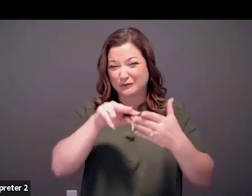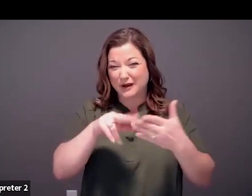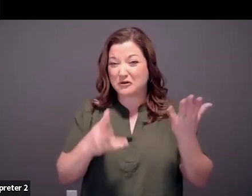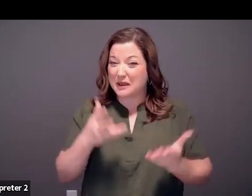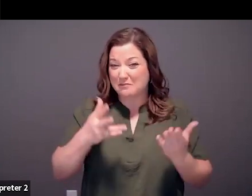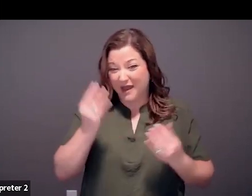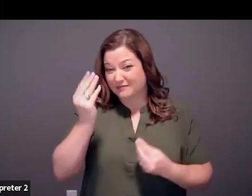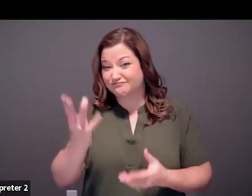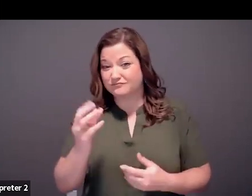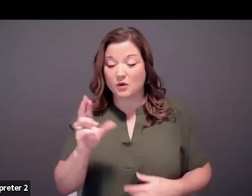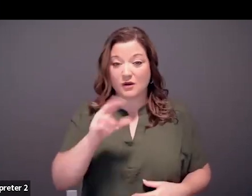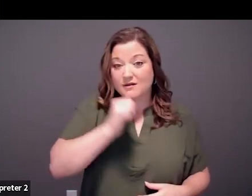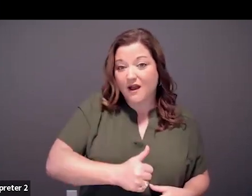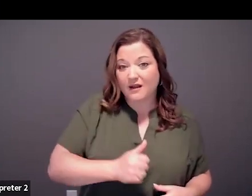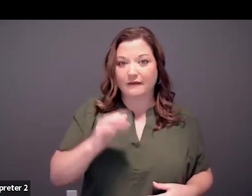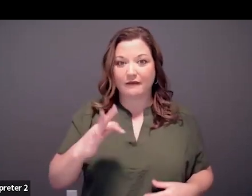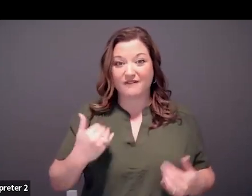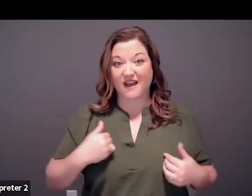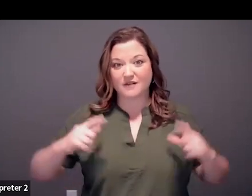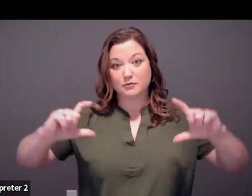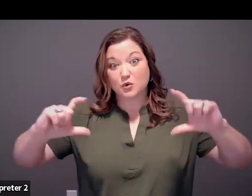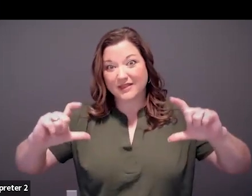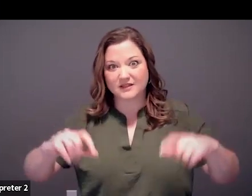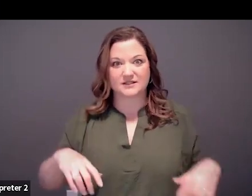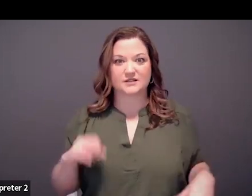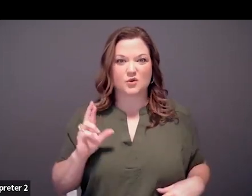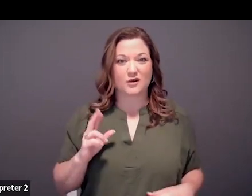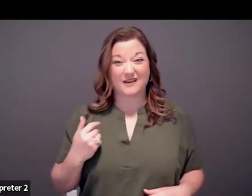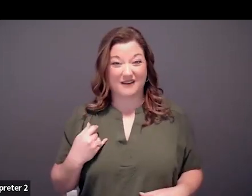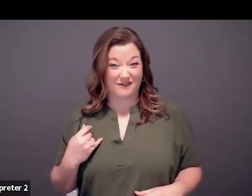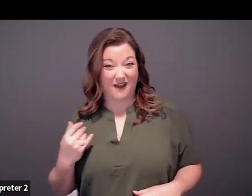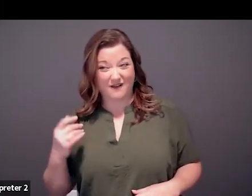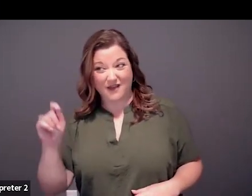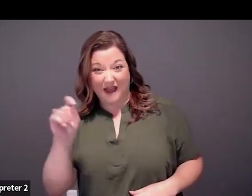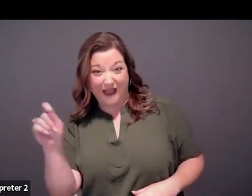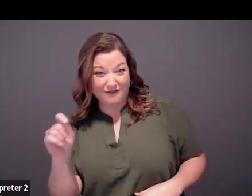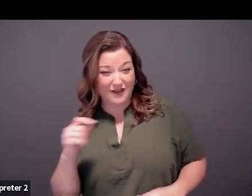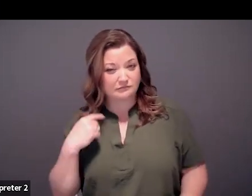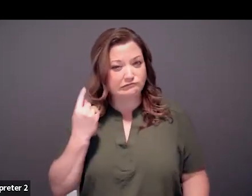to you if there is a parenthesis or if there is a hyphen, I'm guessing. I'm curious, Kevin,